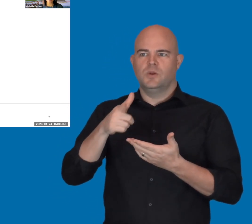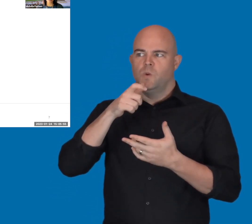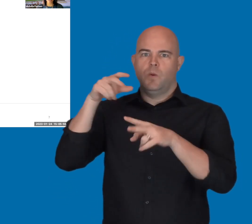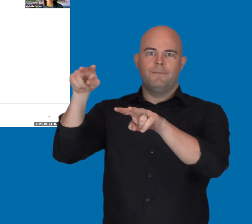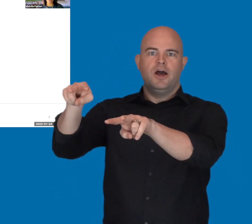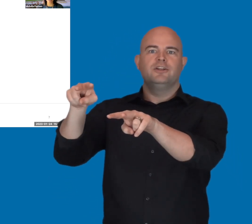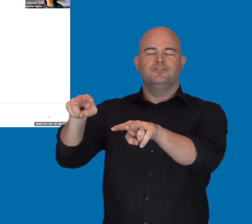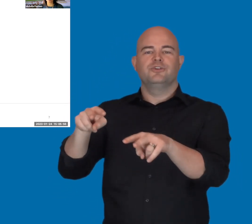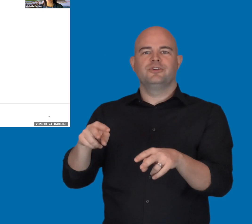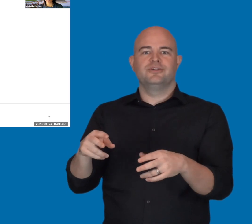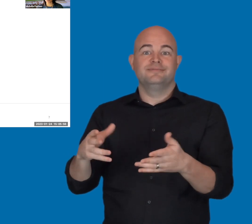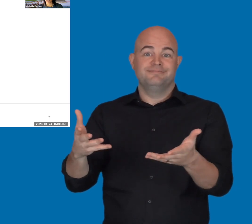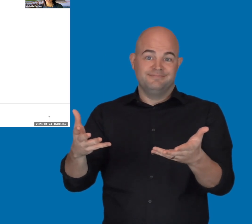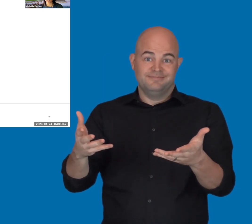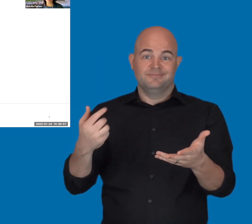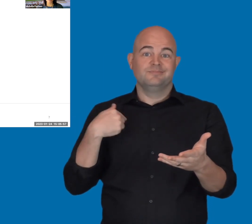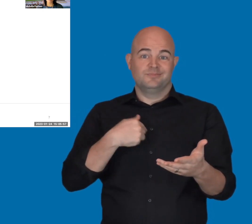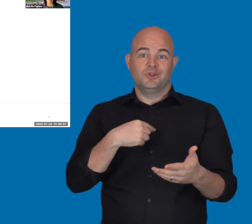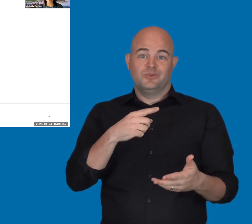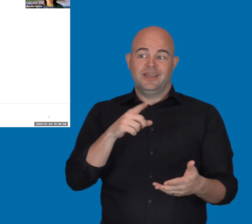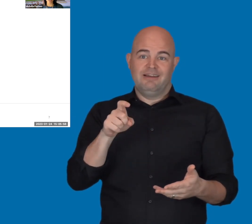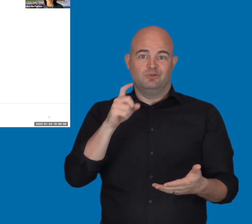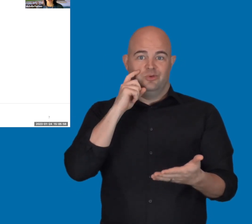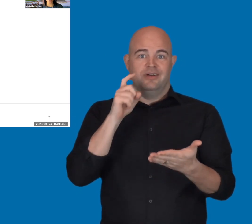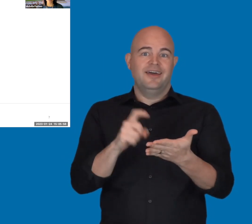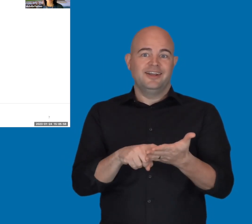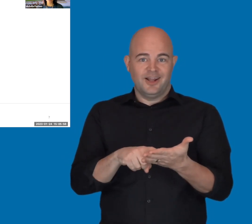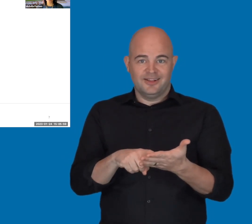as a faculty member put the training together.